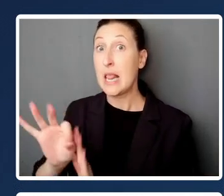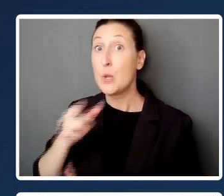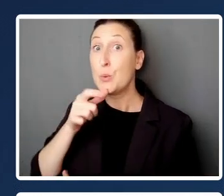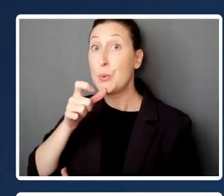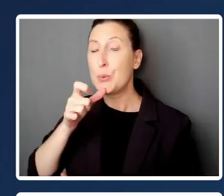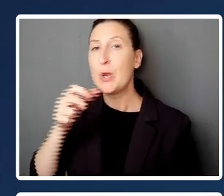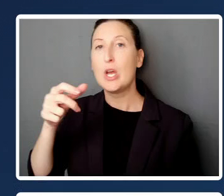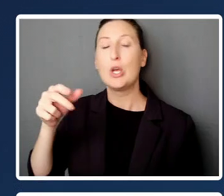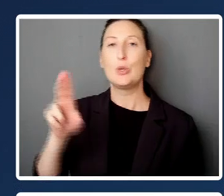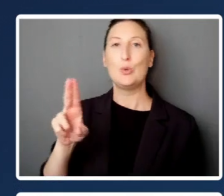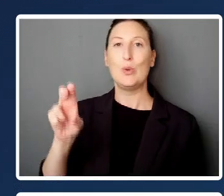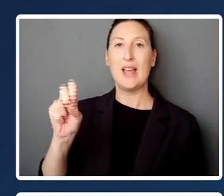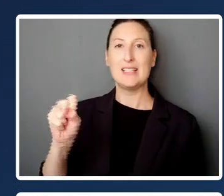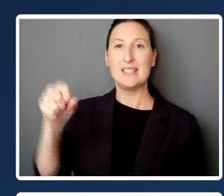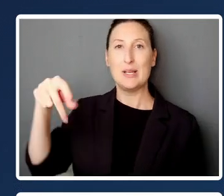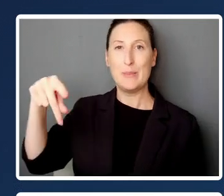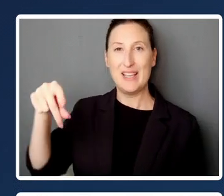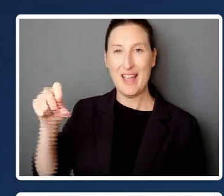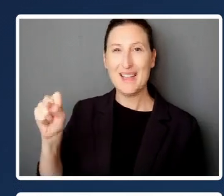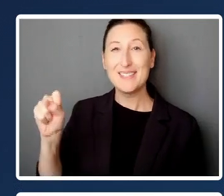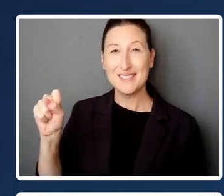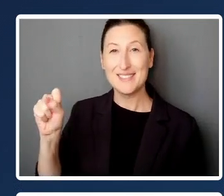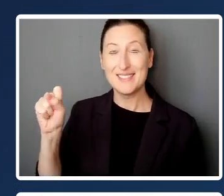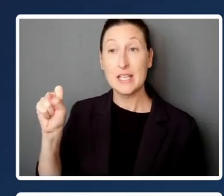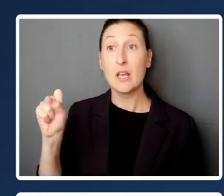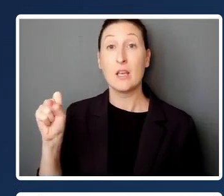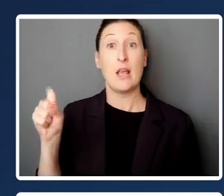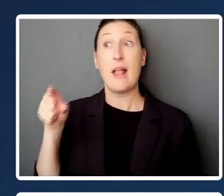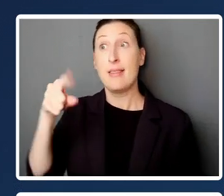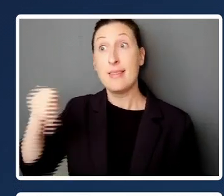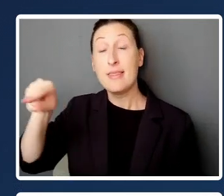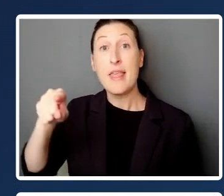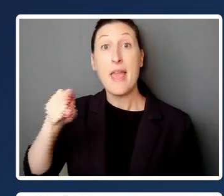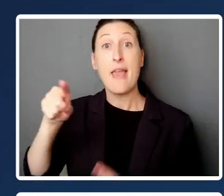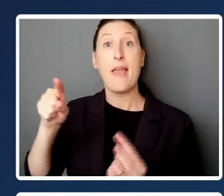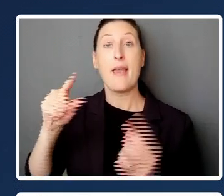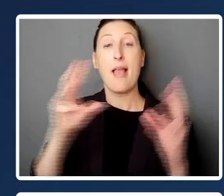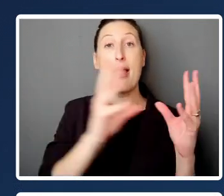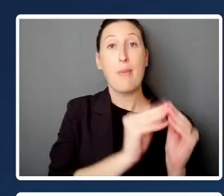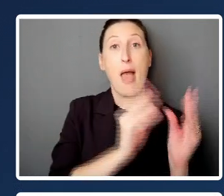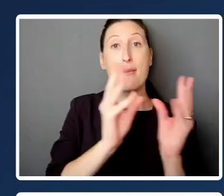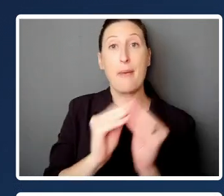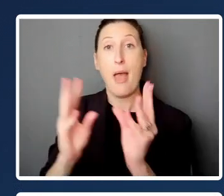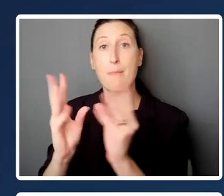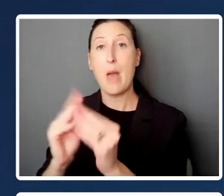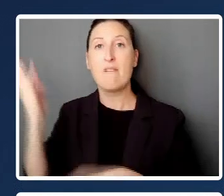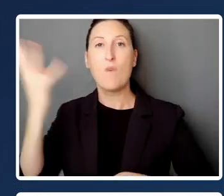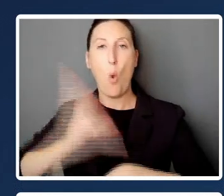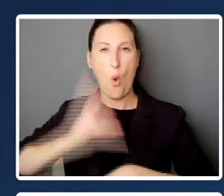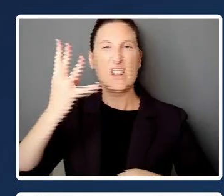the USPS. And they meet four times a year to consider proposals from the public for